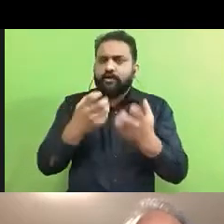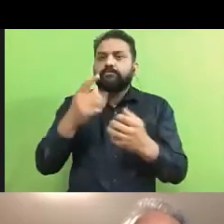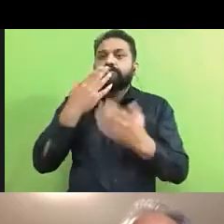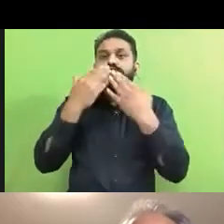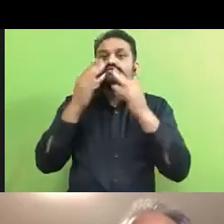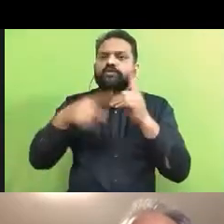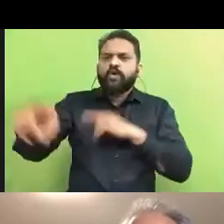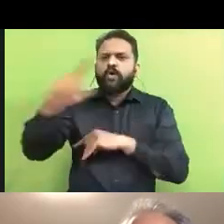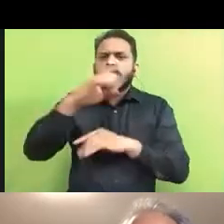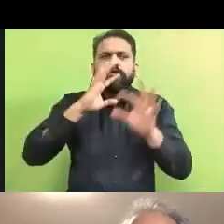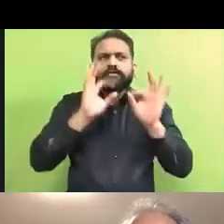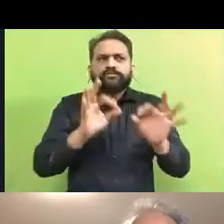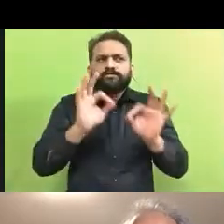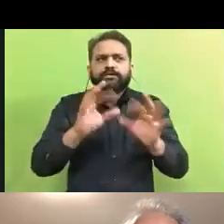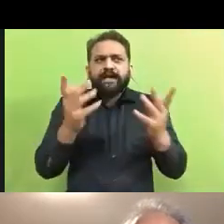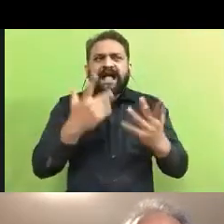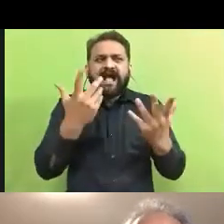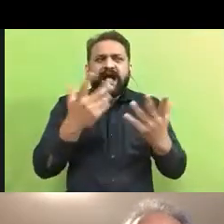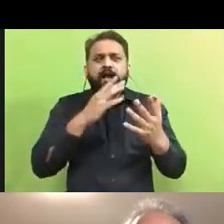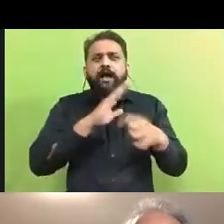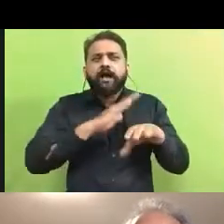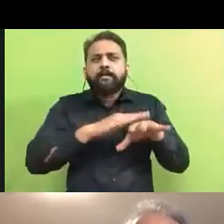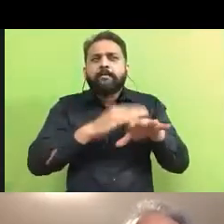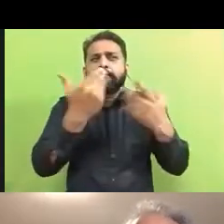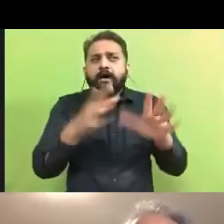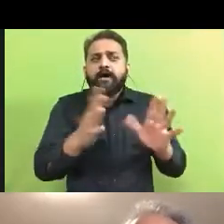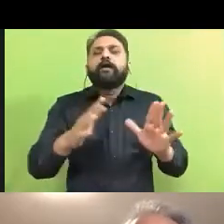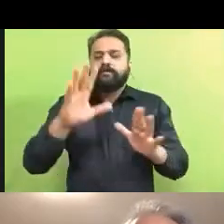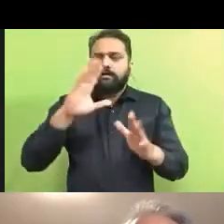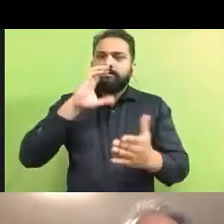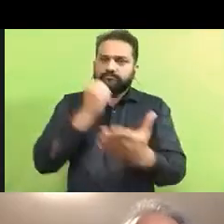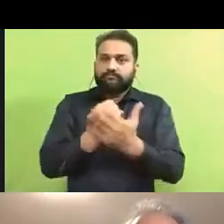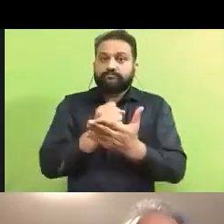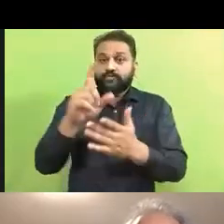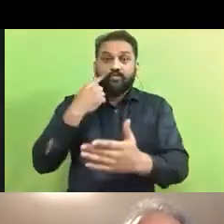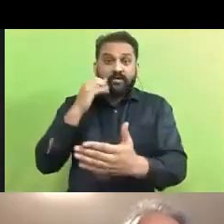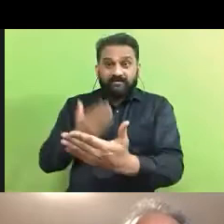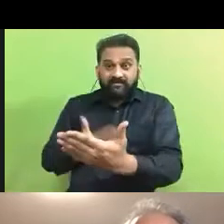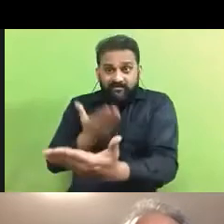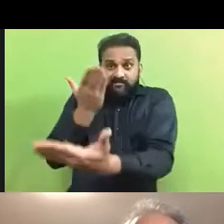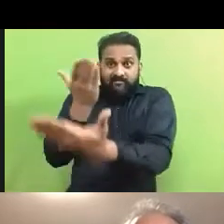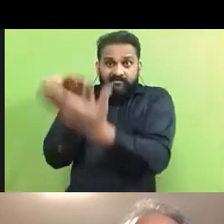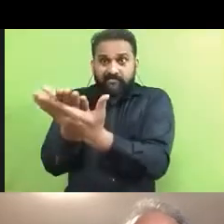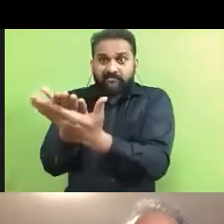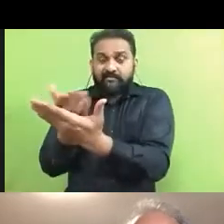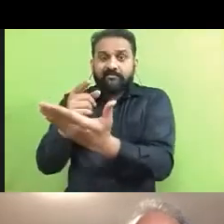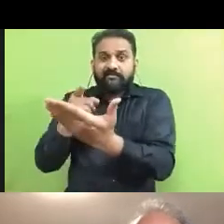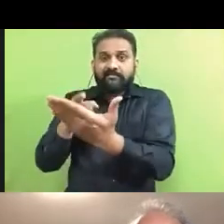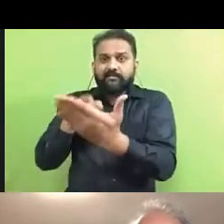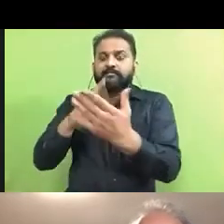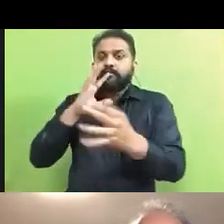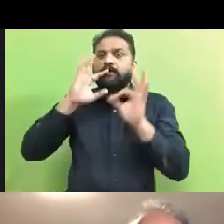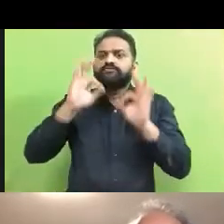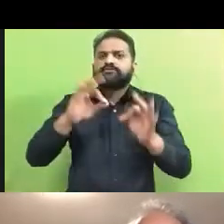very clearly and in arbitration moot facts are very helpful to you